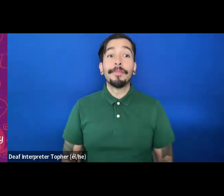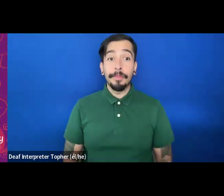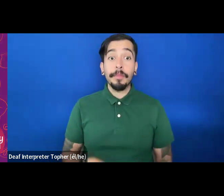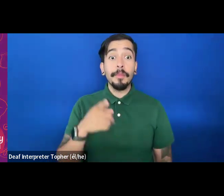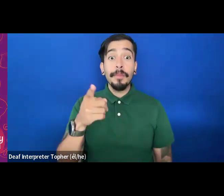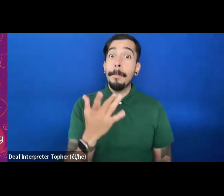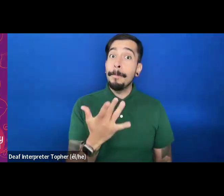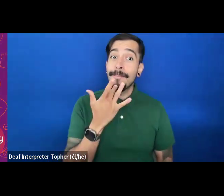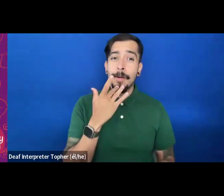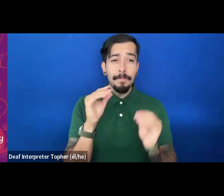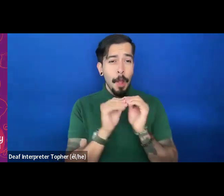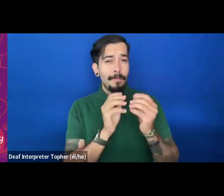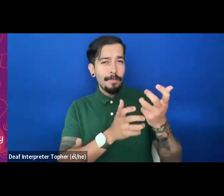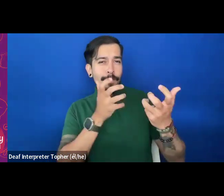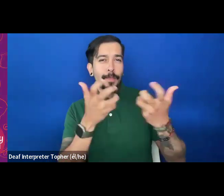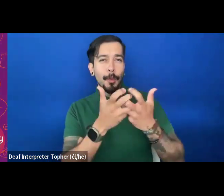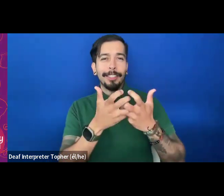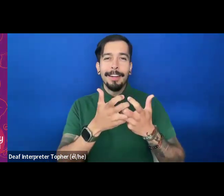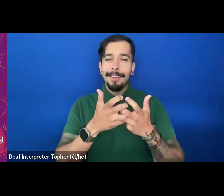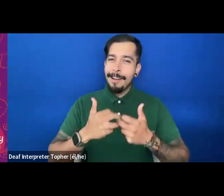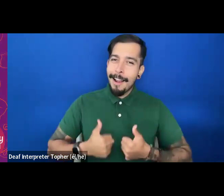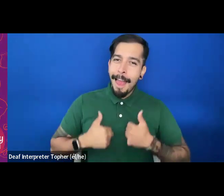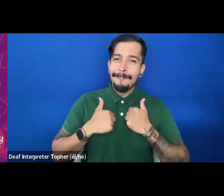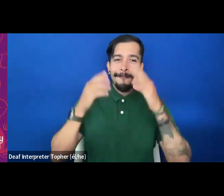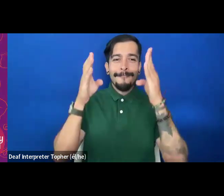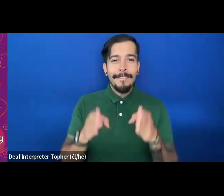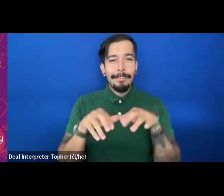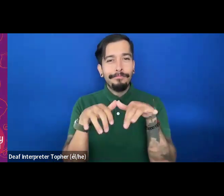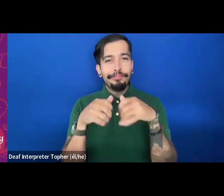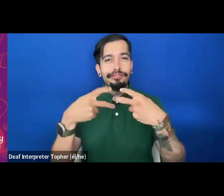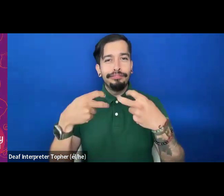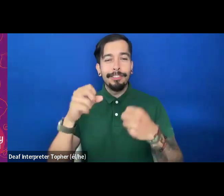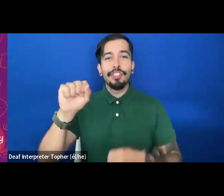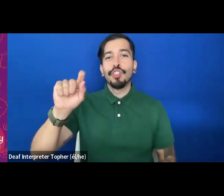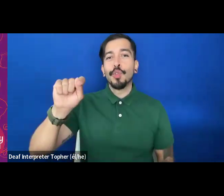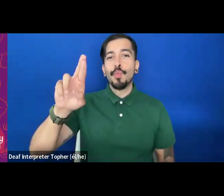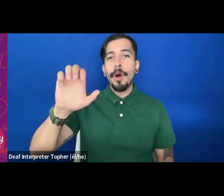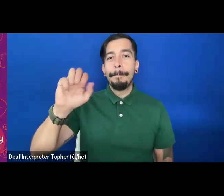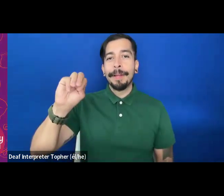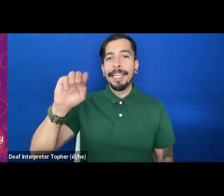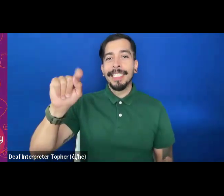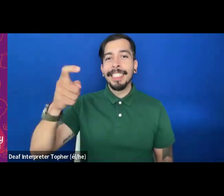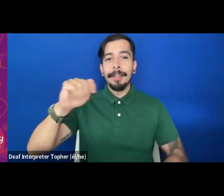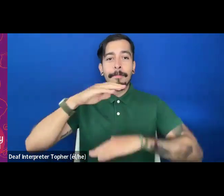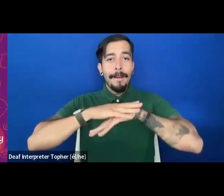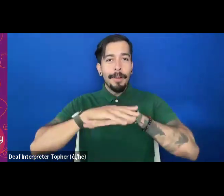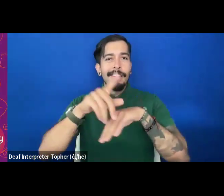you can go to dcc.page/captions.